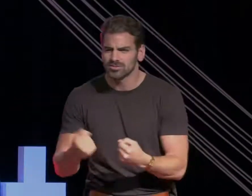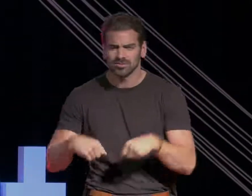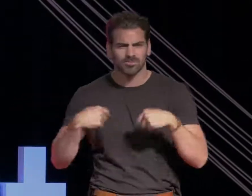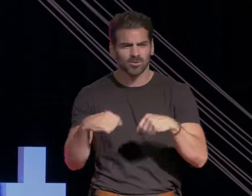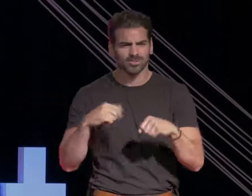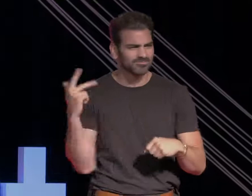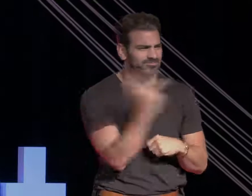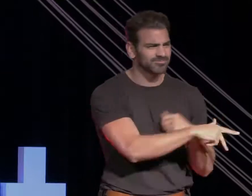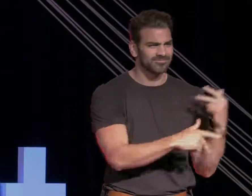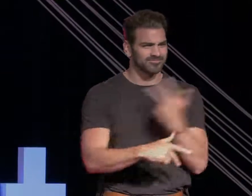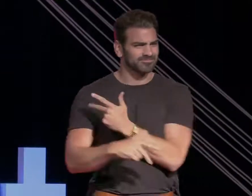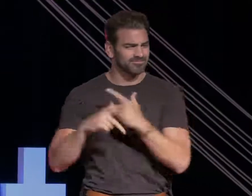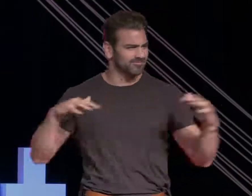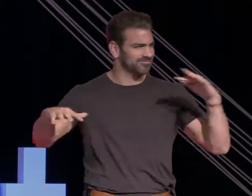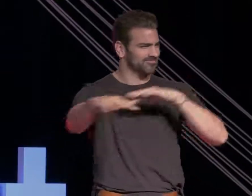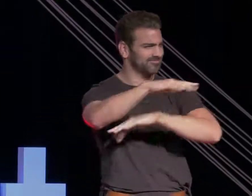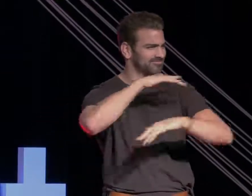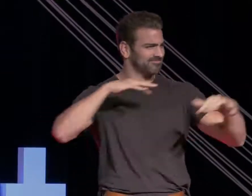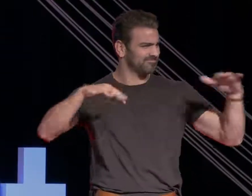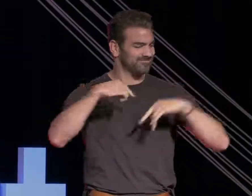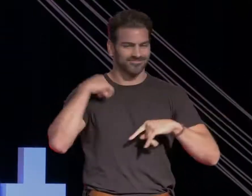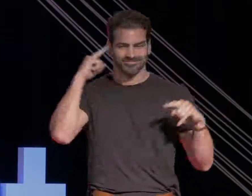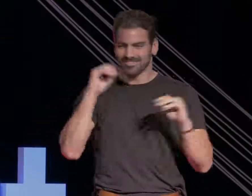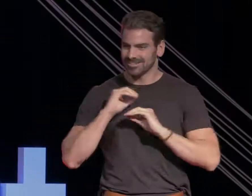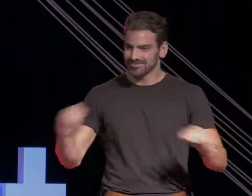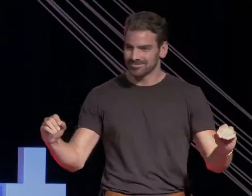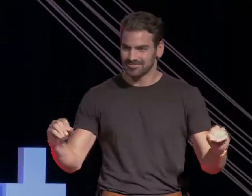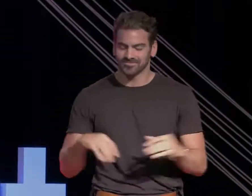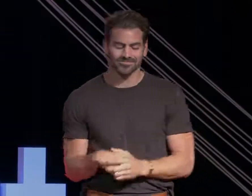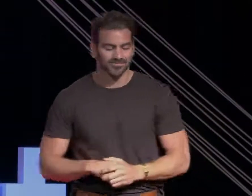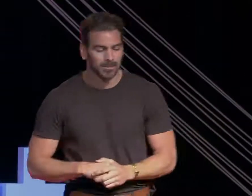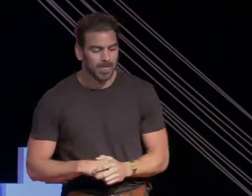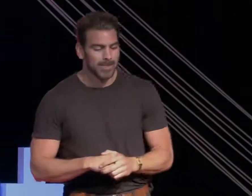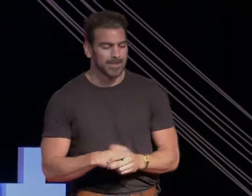and behind us cars and atvs had passed by all day without me even noticing